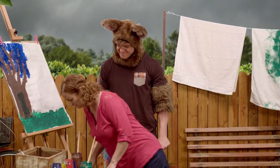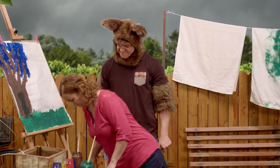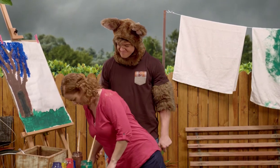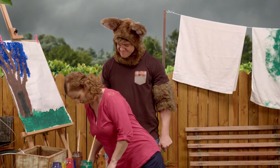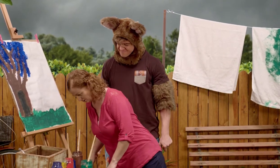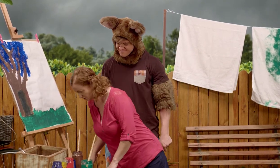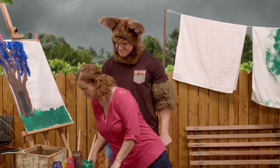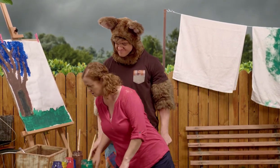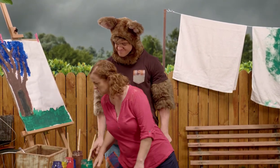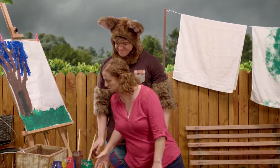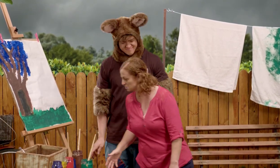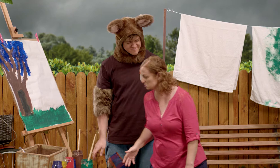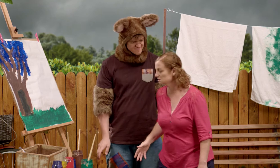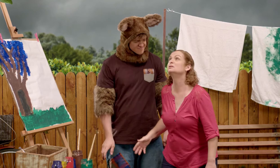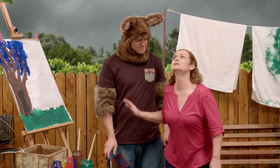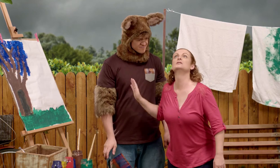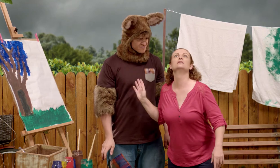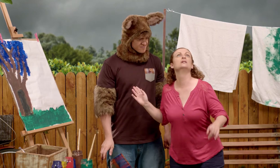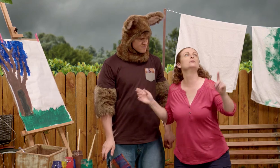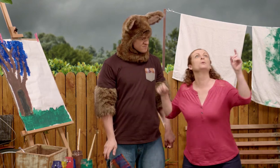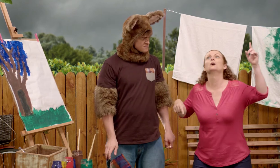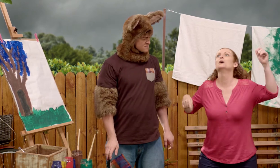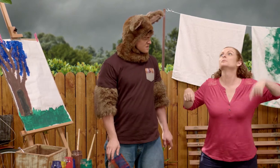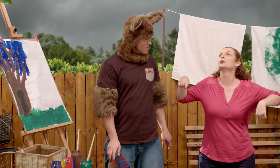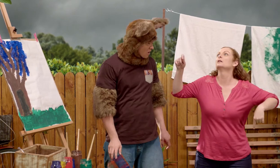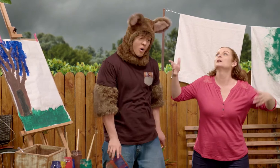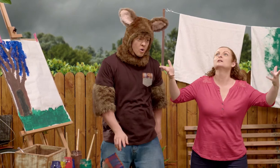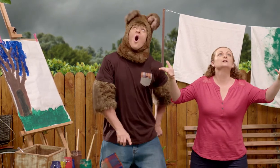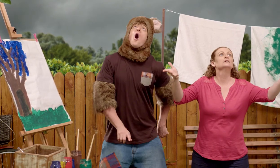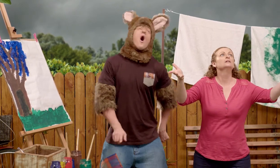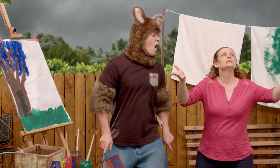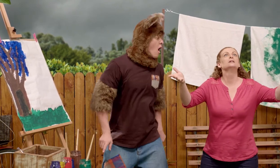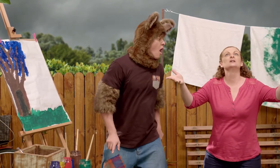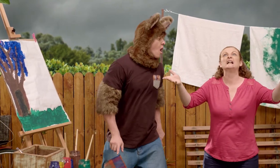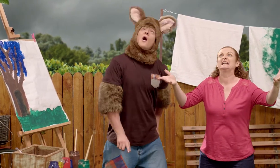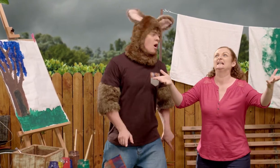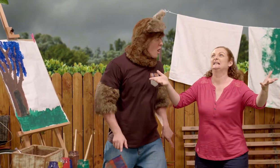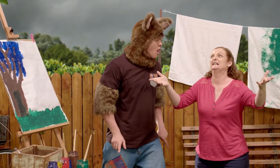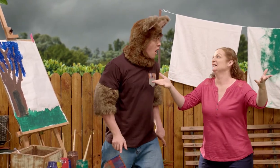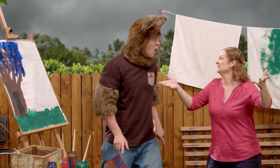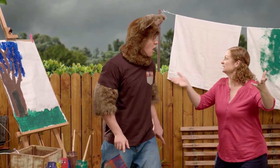Hmm. Oh, Possum. It's starting to rain.